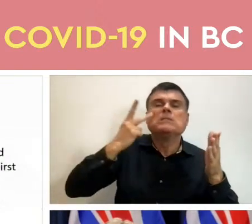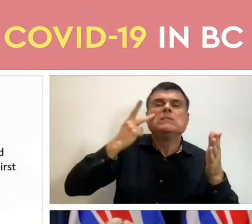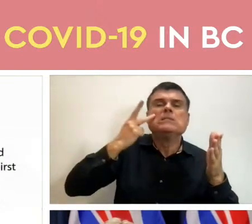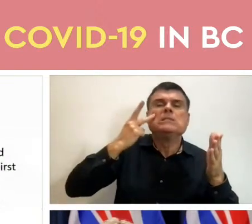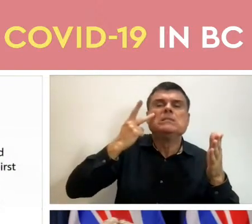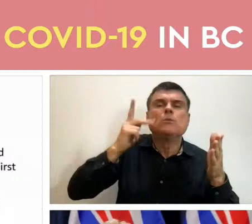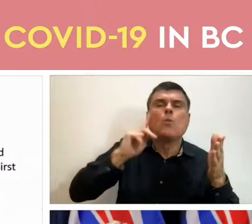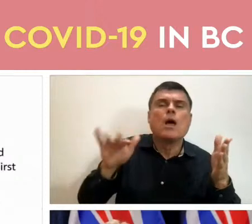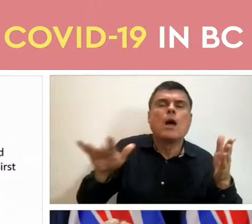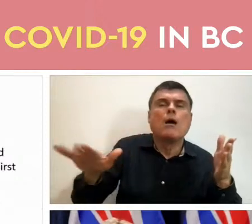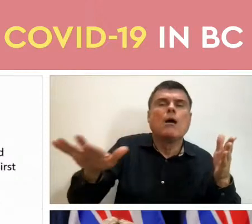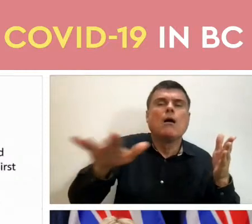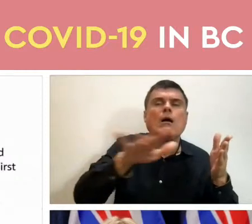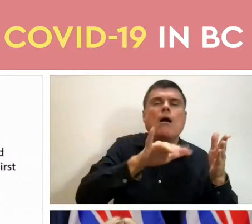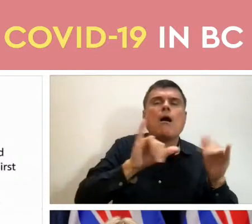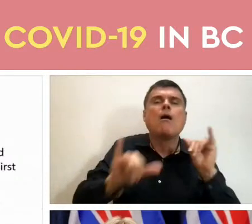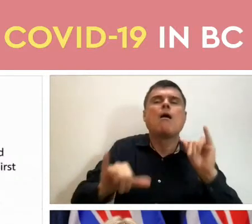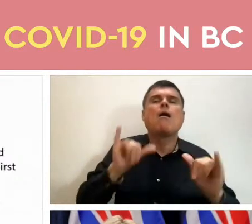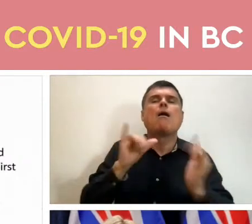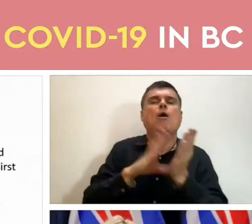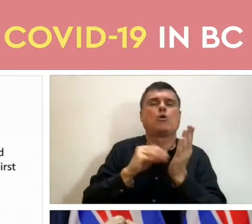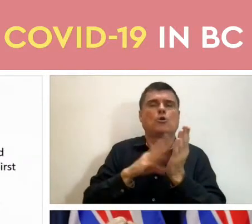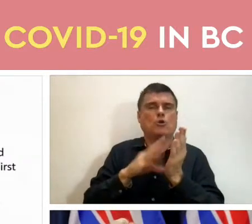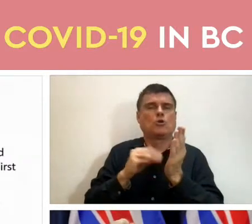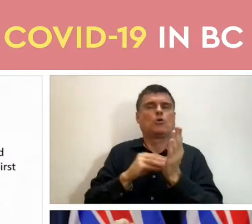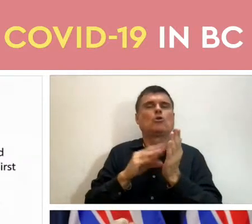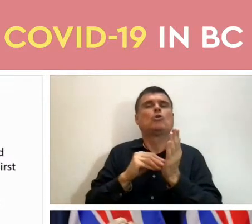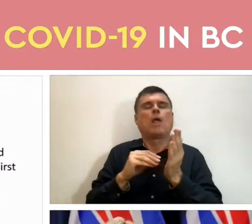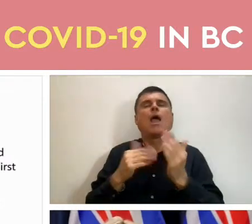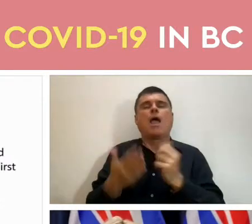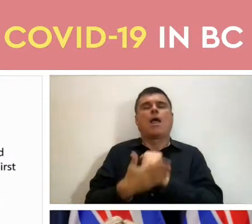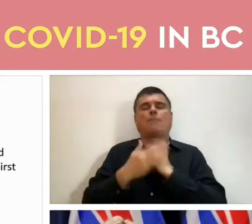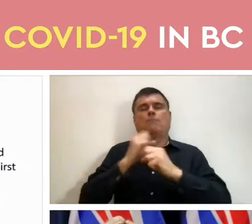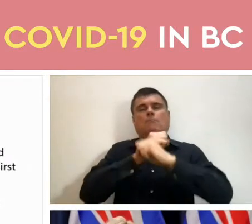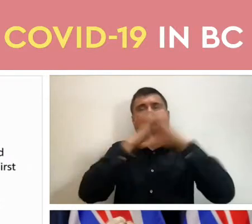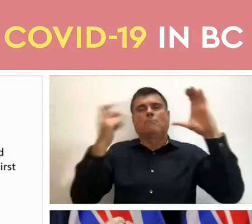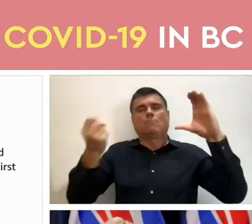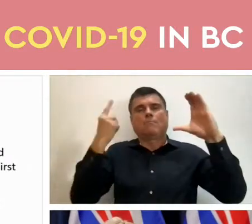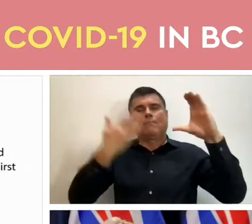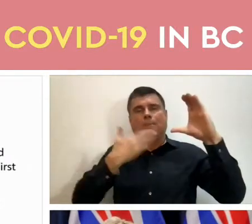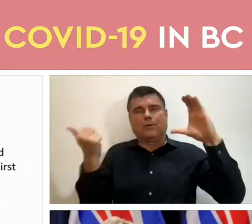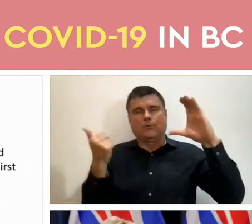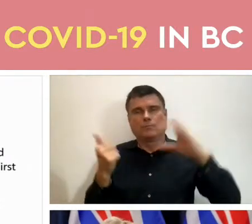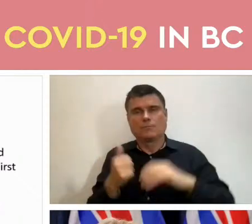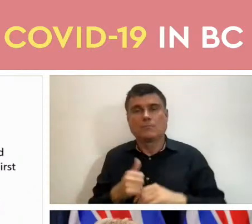importance of ramping up our boost program as we talked about